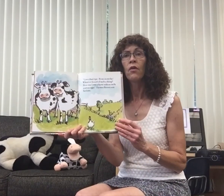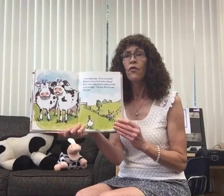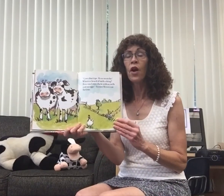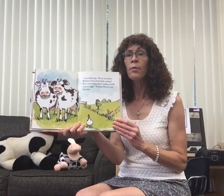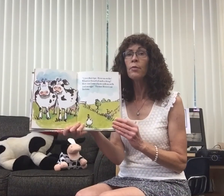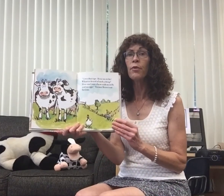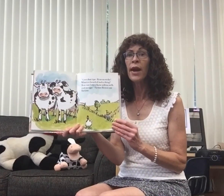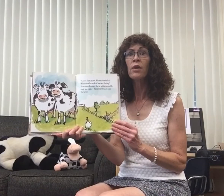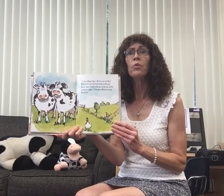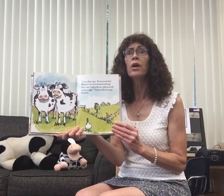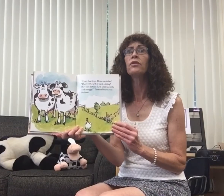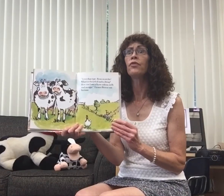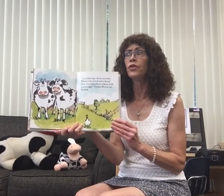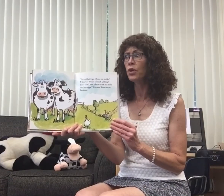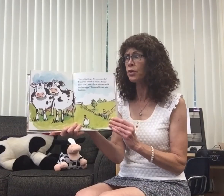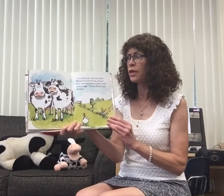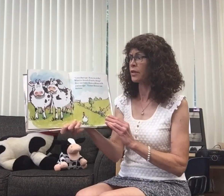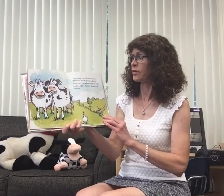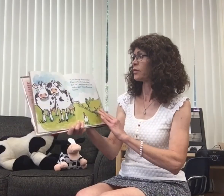Farmer Brown was furious.